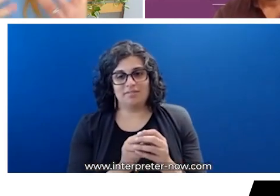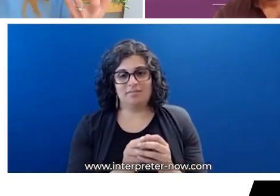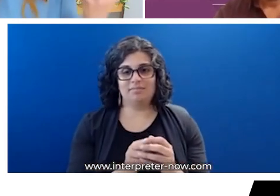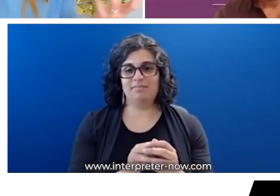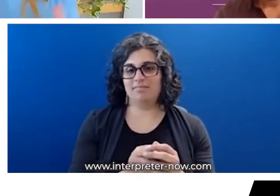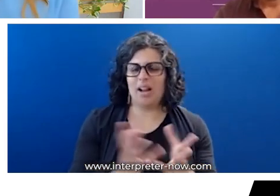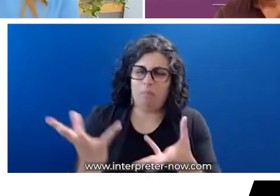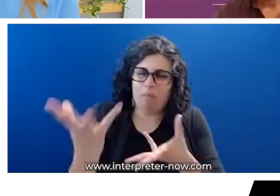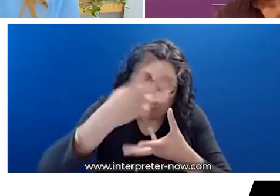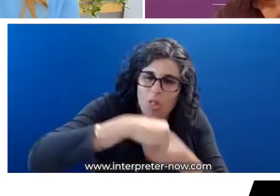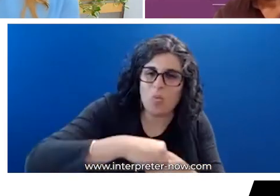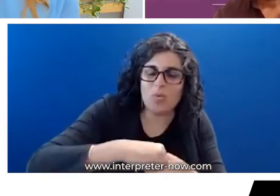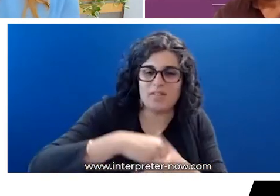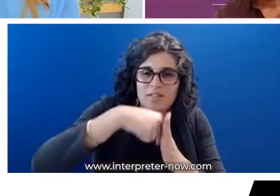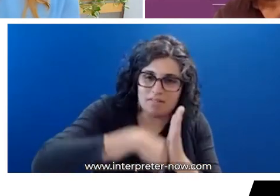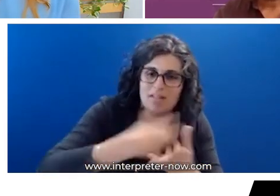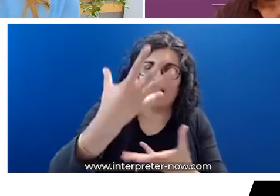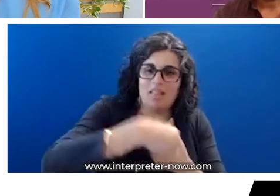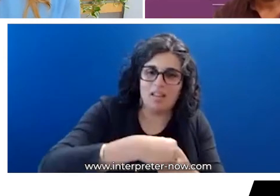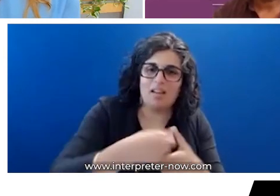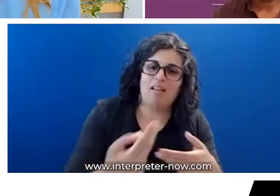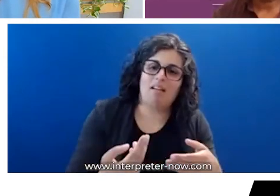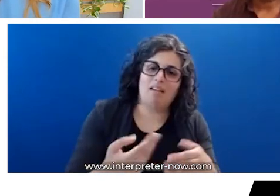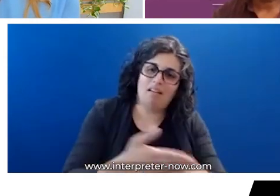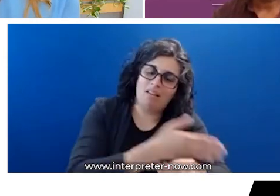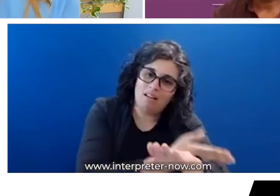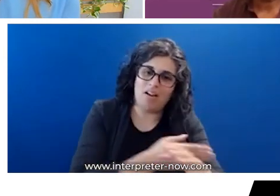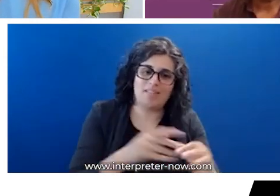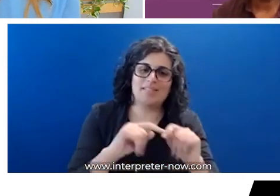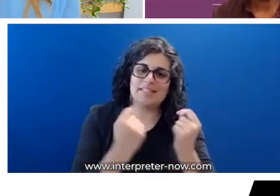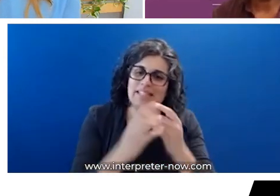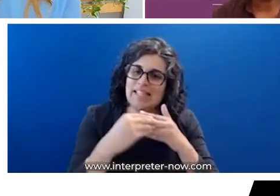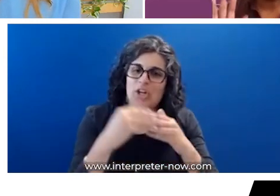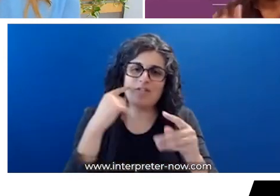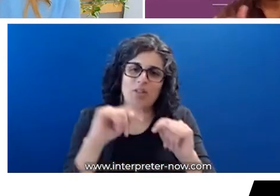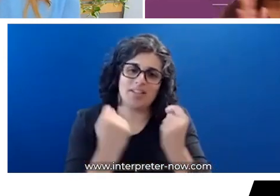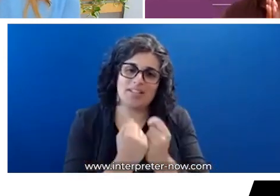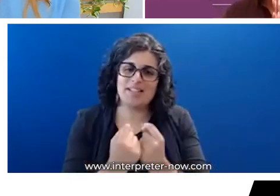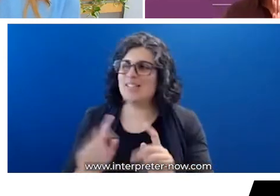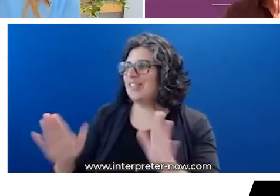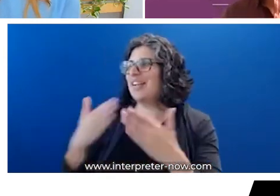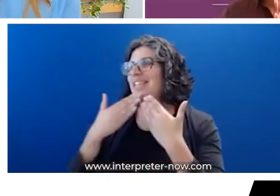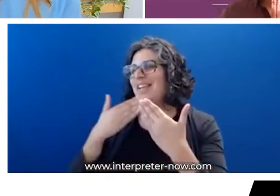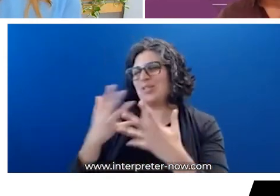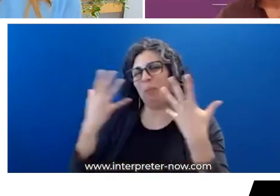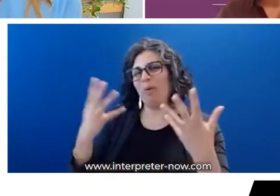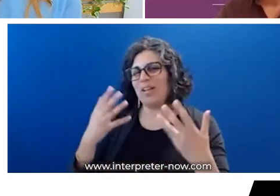increasingly distributed teams in our work environment. Fantastic. Thanks again. I appreciate the opportunity.